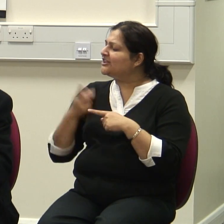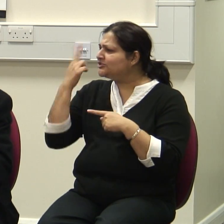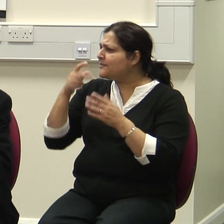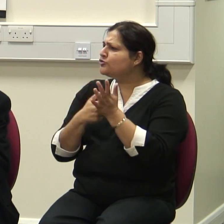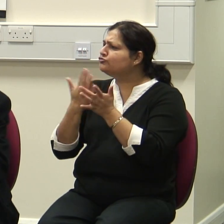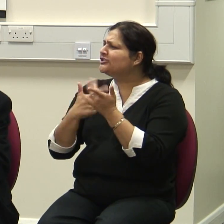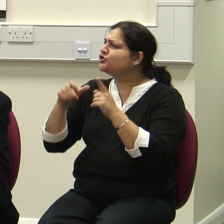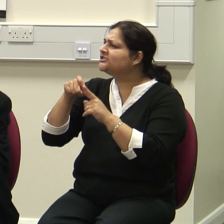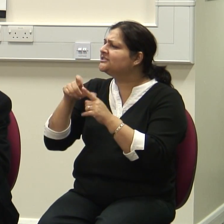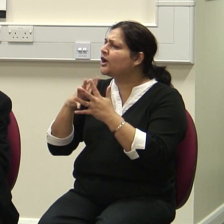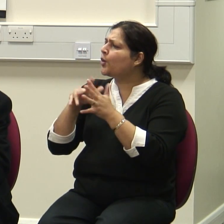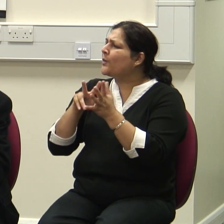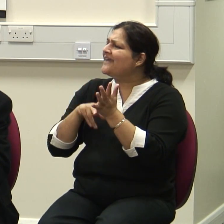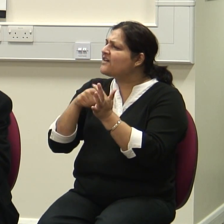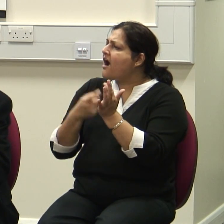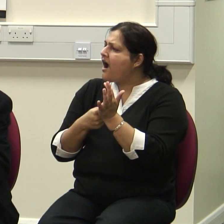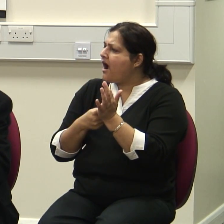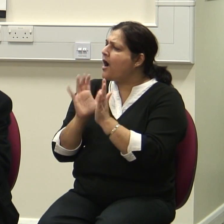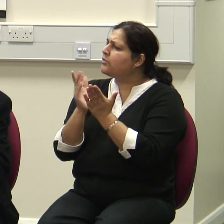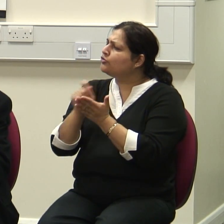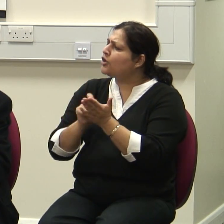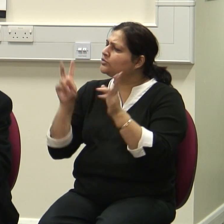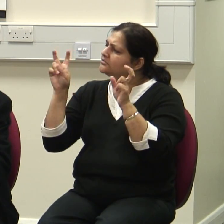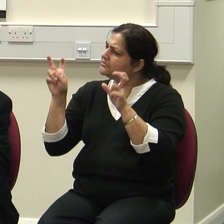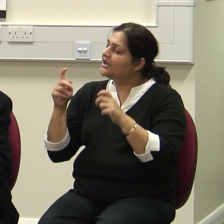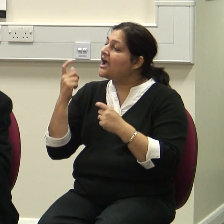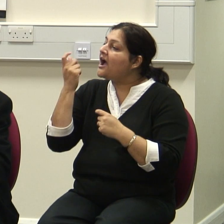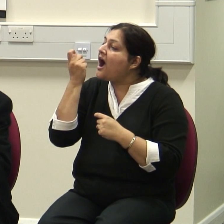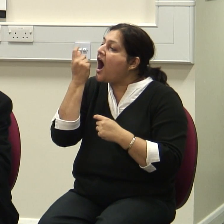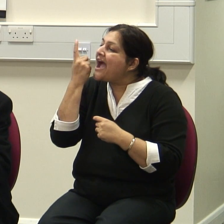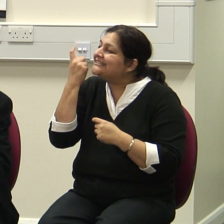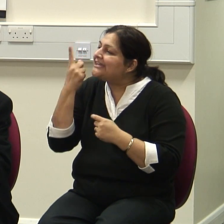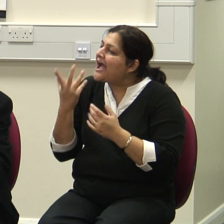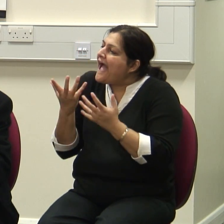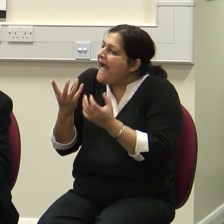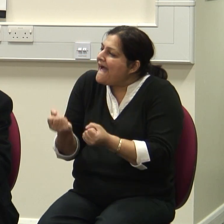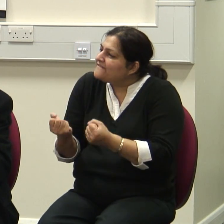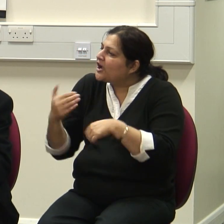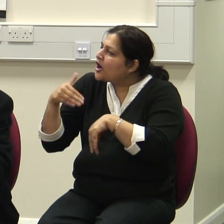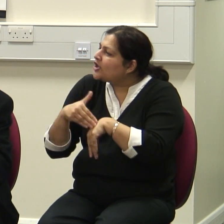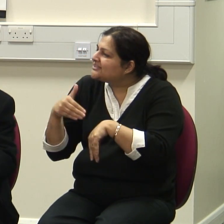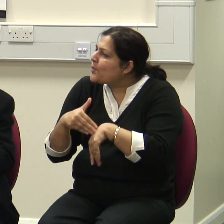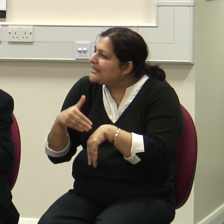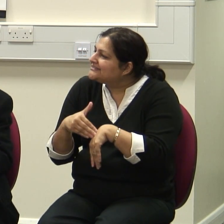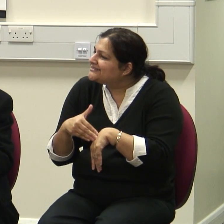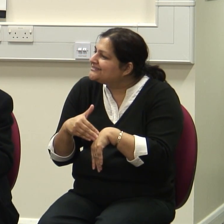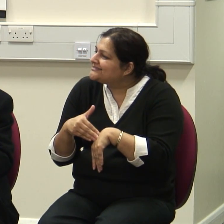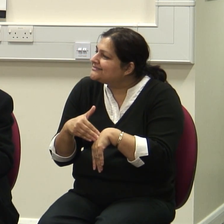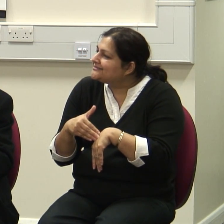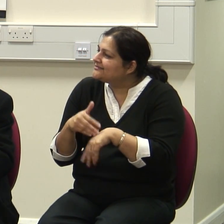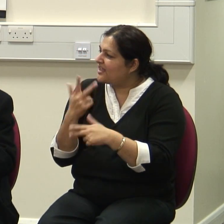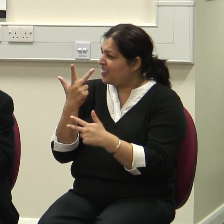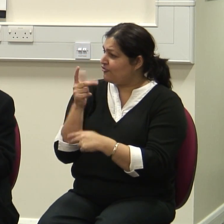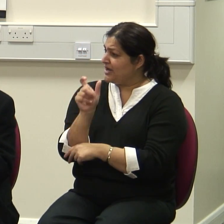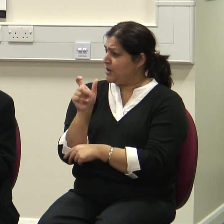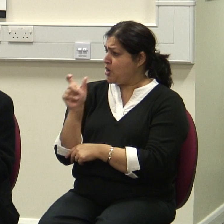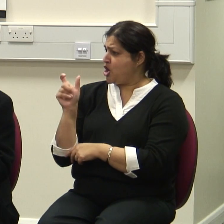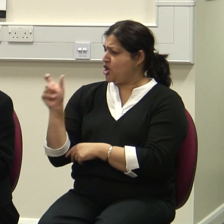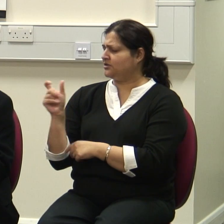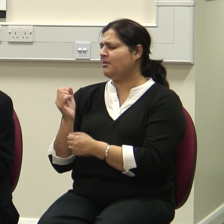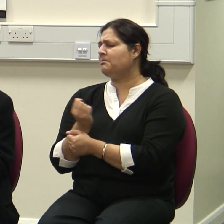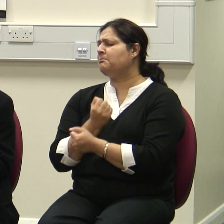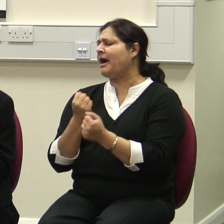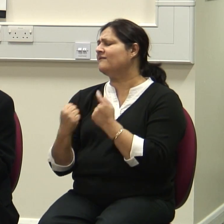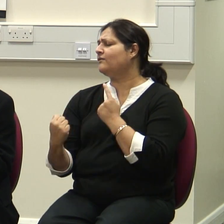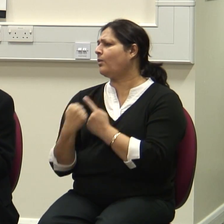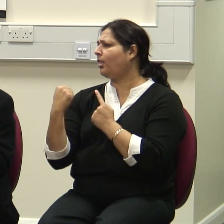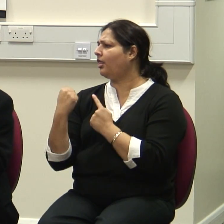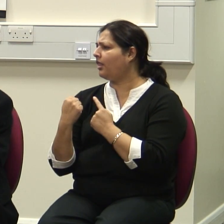a book with this title: Ideas Have Consequences. To me, these three words are so powerful because